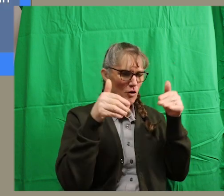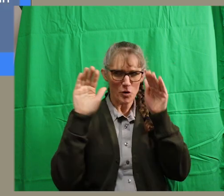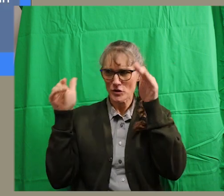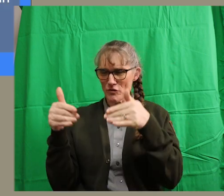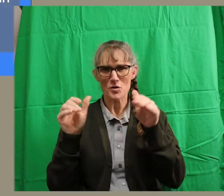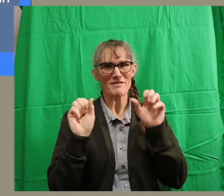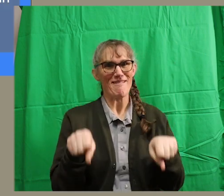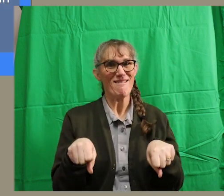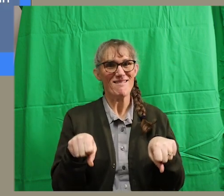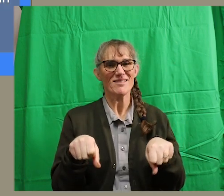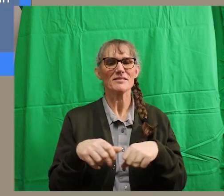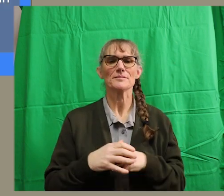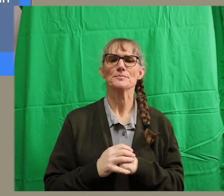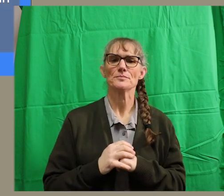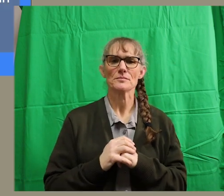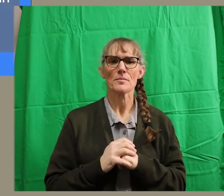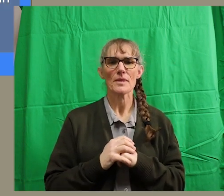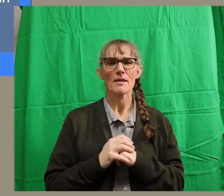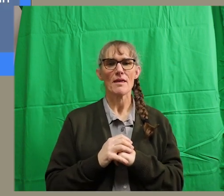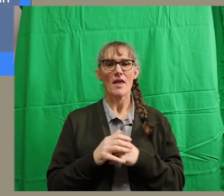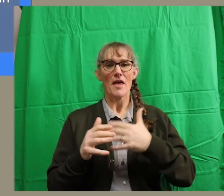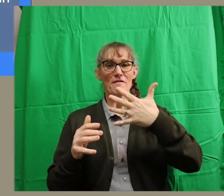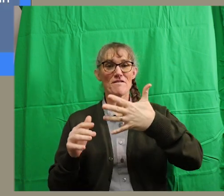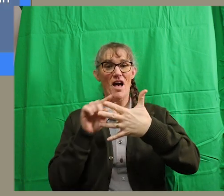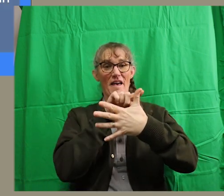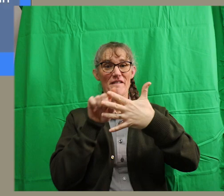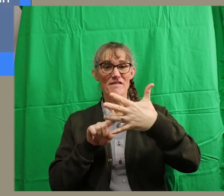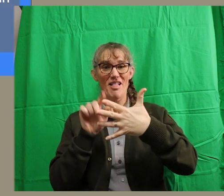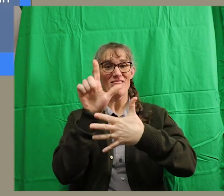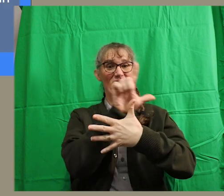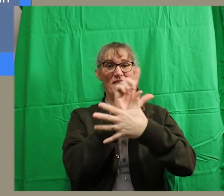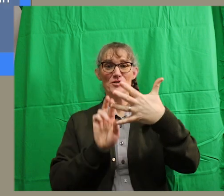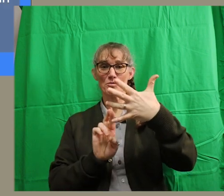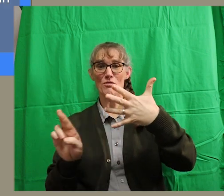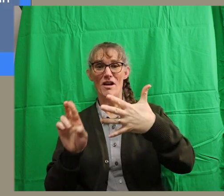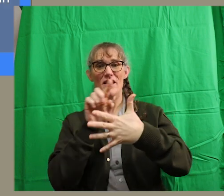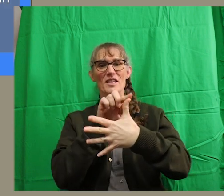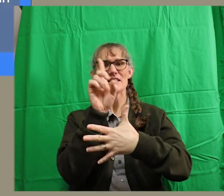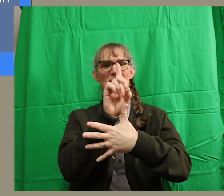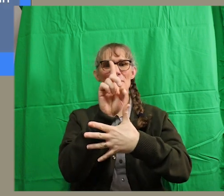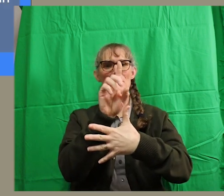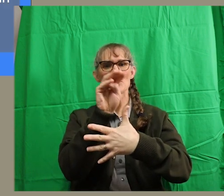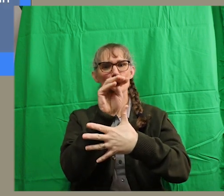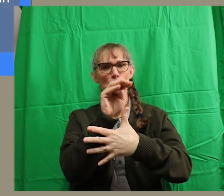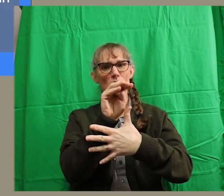um So, from left to right we have Didymoceras morozumii which is the second to last Didymoceras.